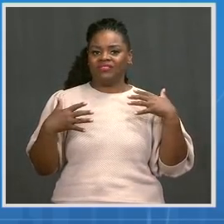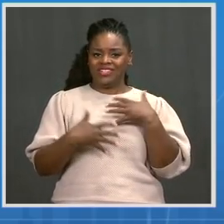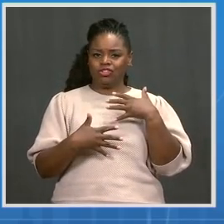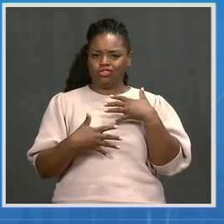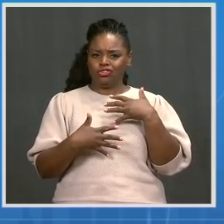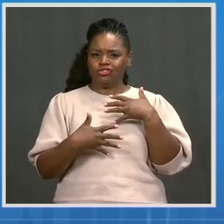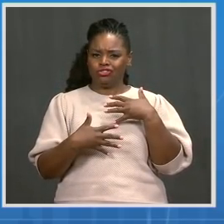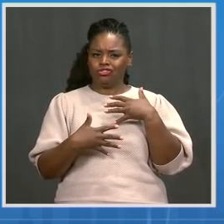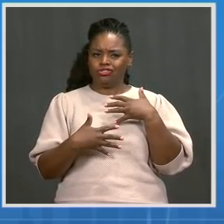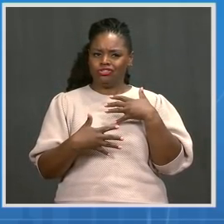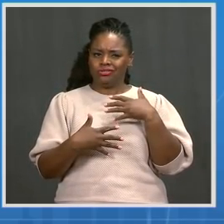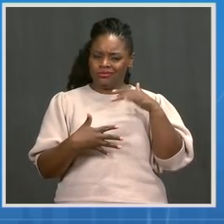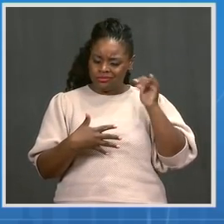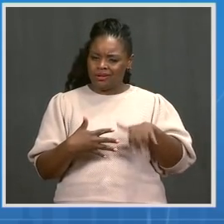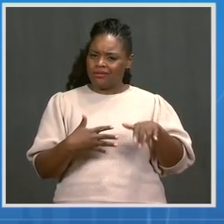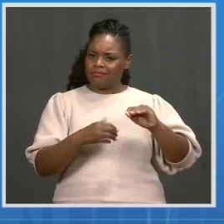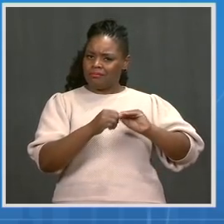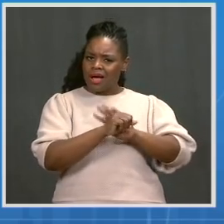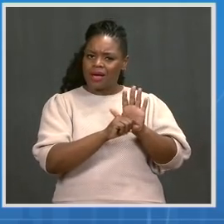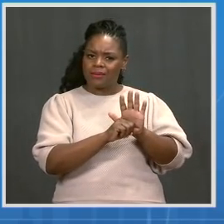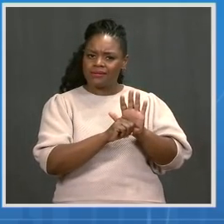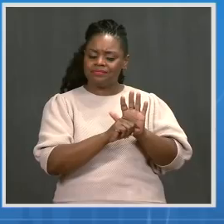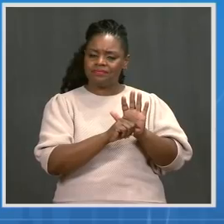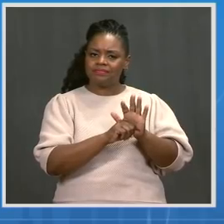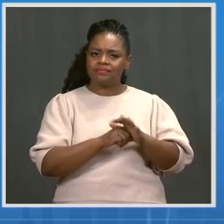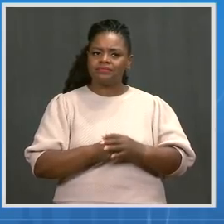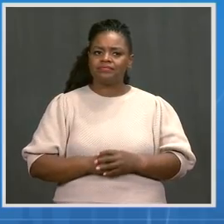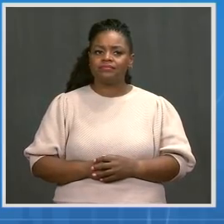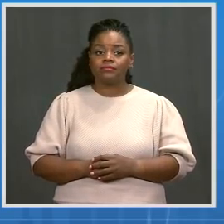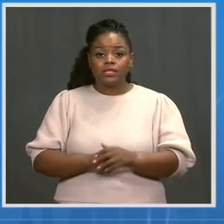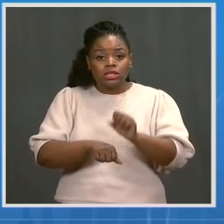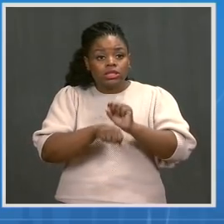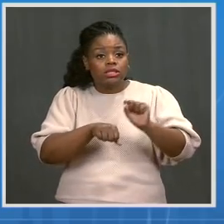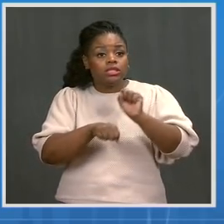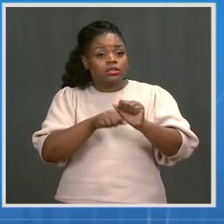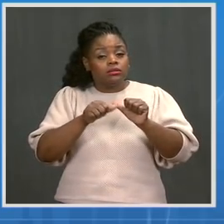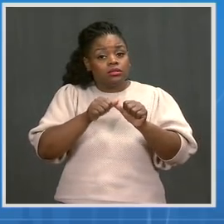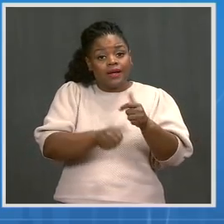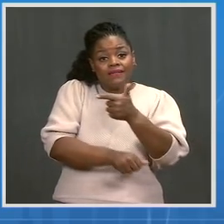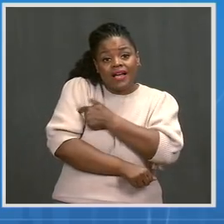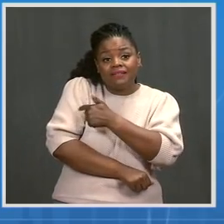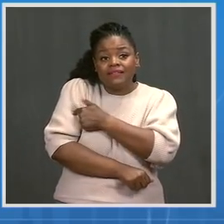That's why we'll keep working to vaccinate more Americans across the summer and into the fall.